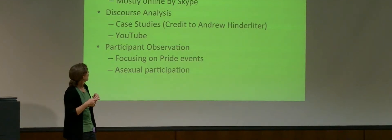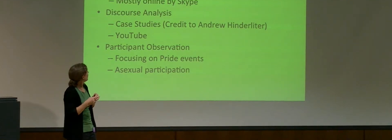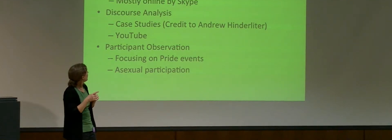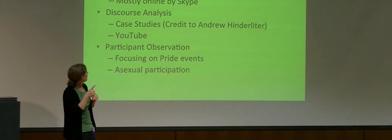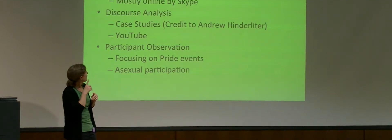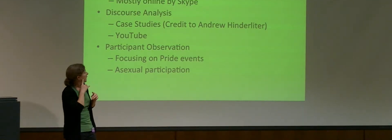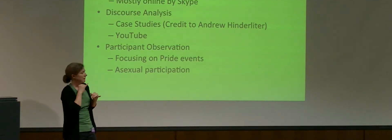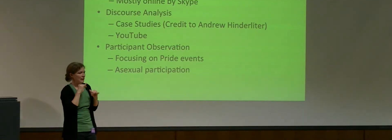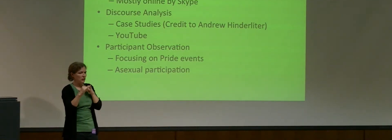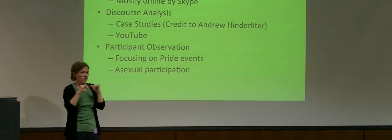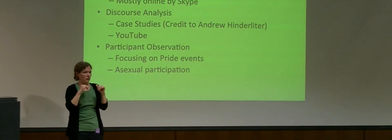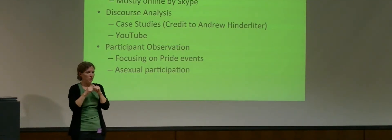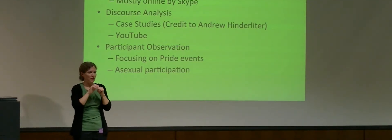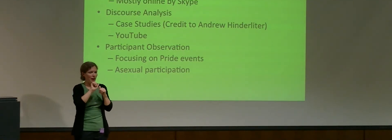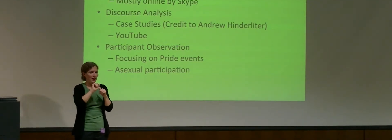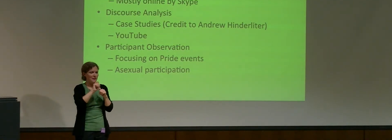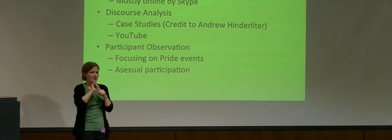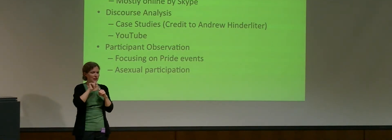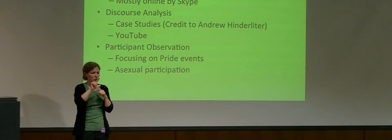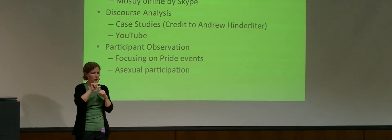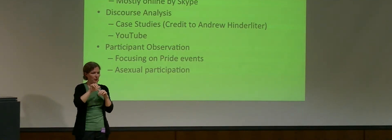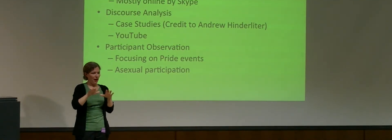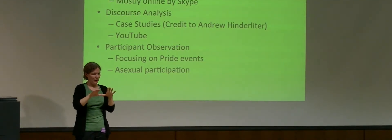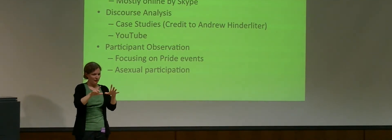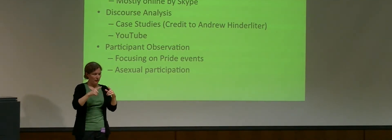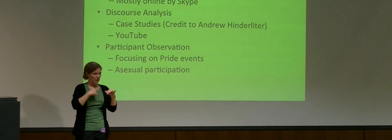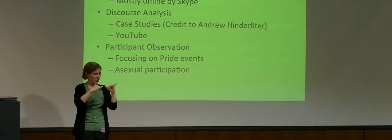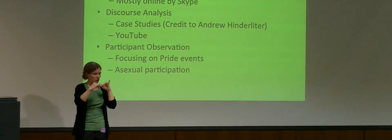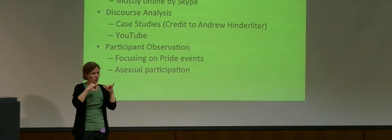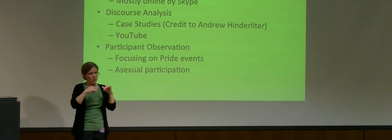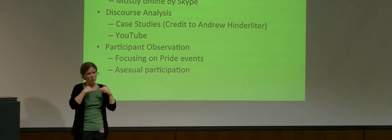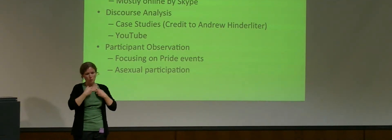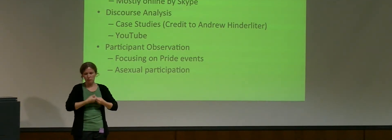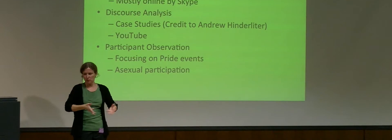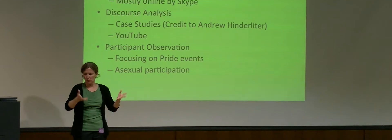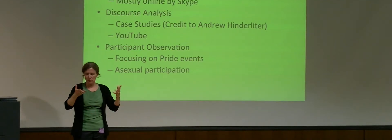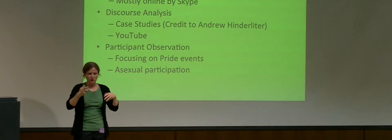with asexual activists which has been keeping me very tired cause you’re all over the world